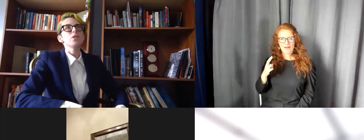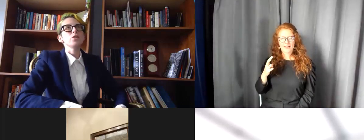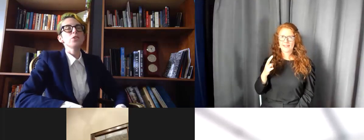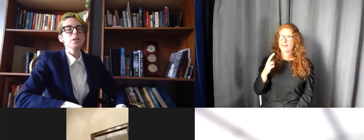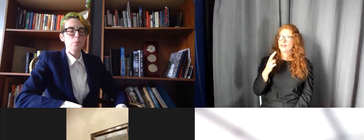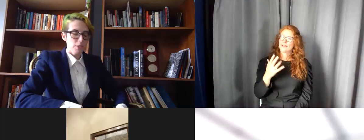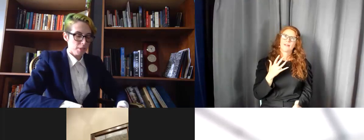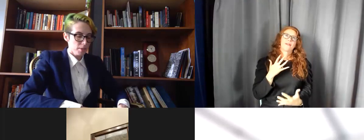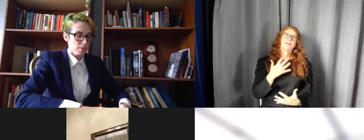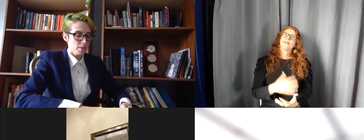Farrah Garland: Judy was.